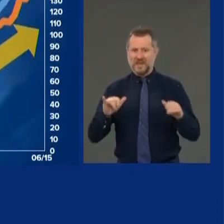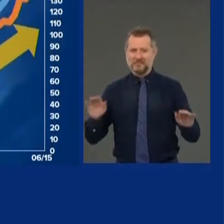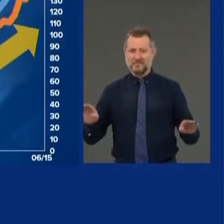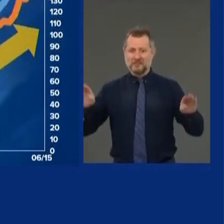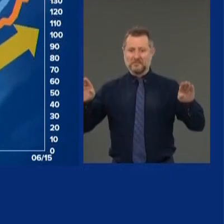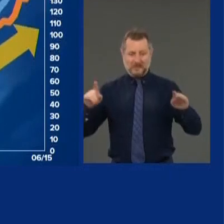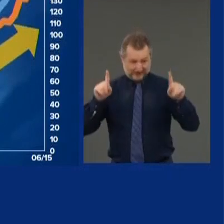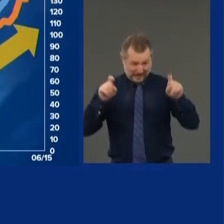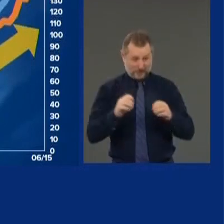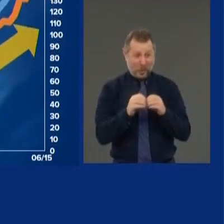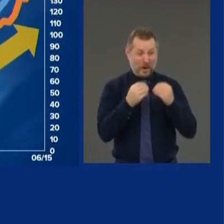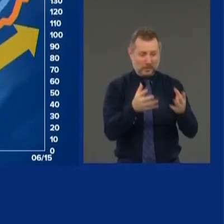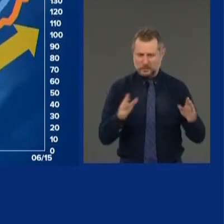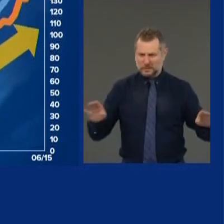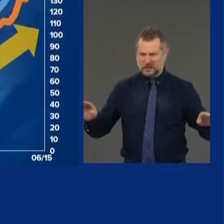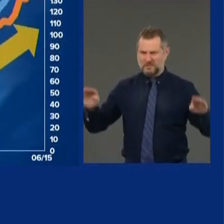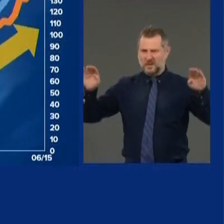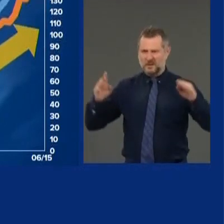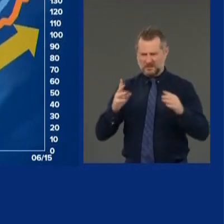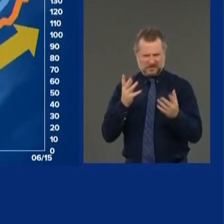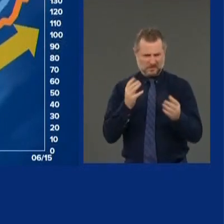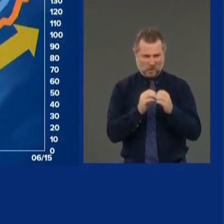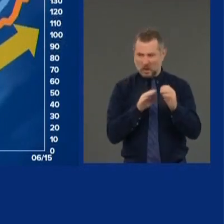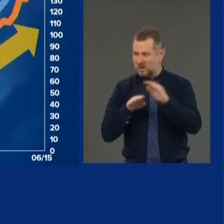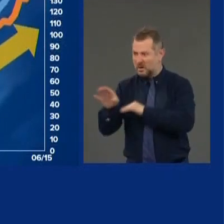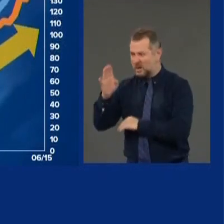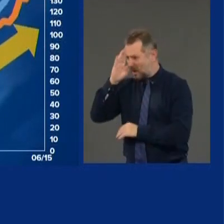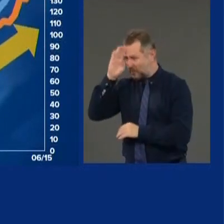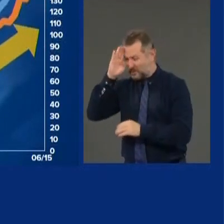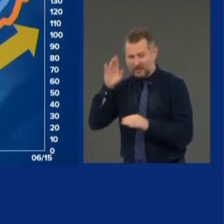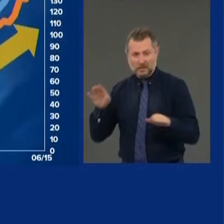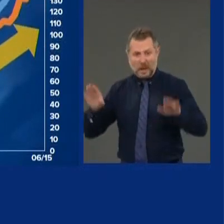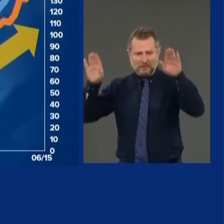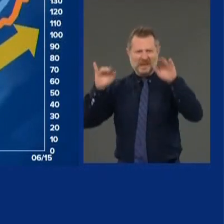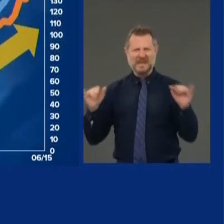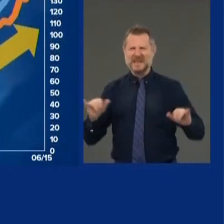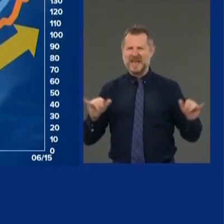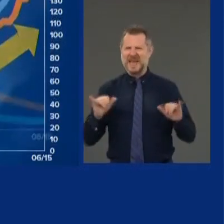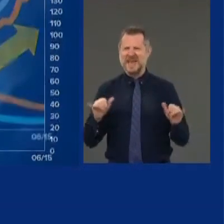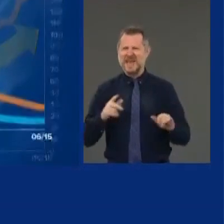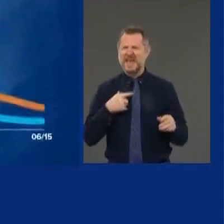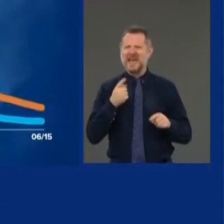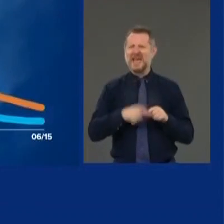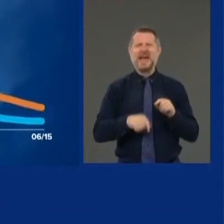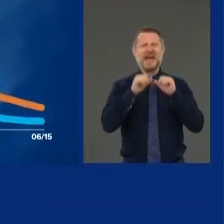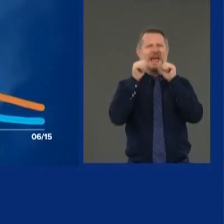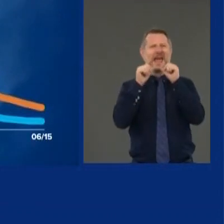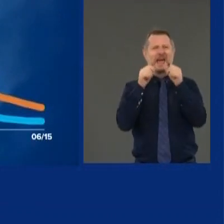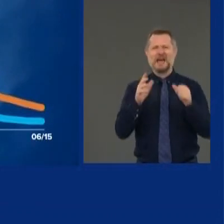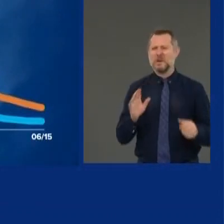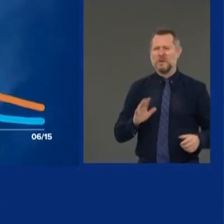IT TRACKS WHAT THE INCREASE IN THE TESTING.